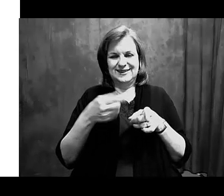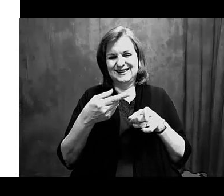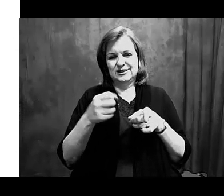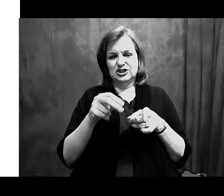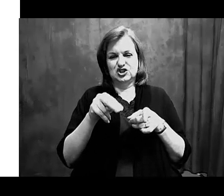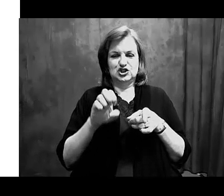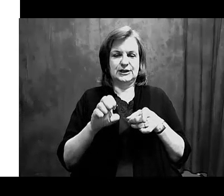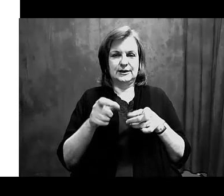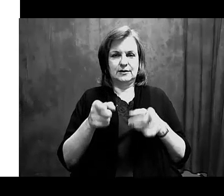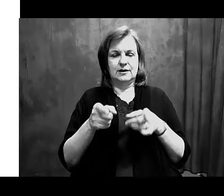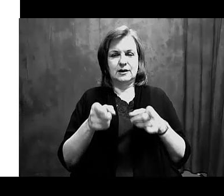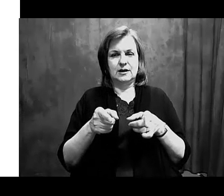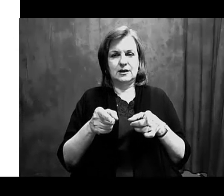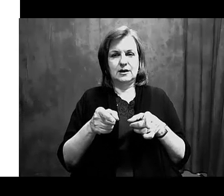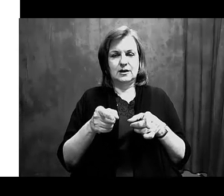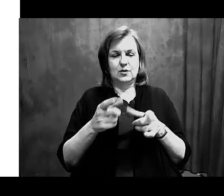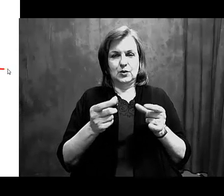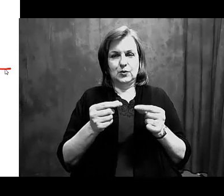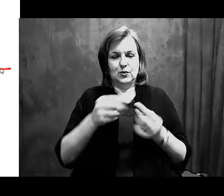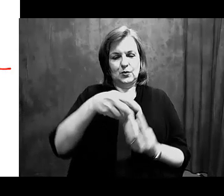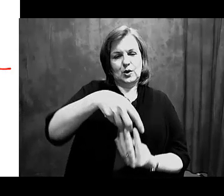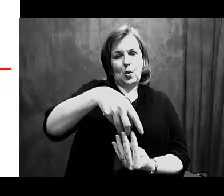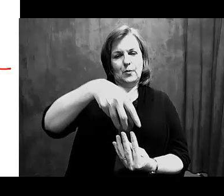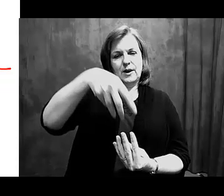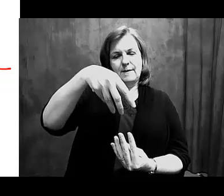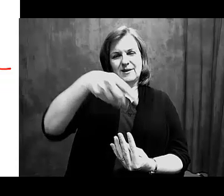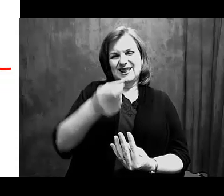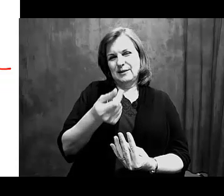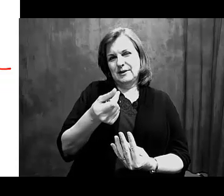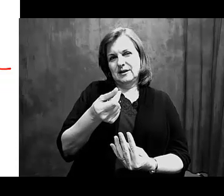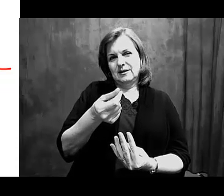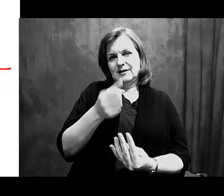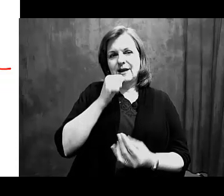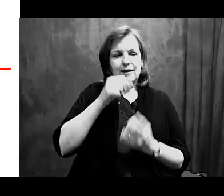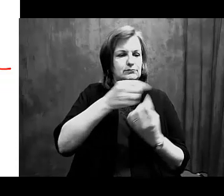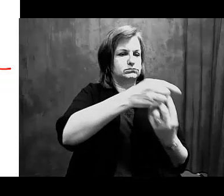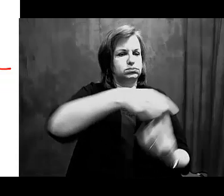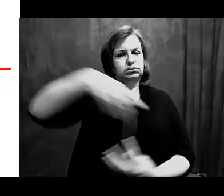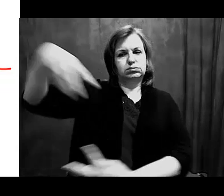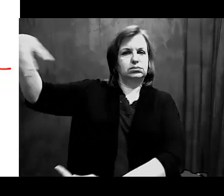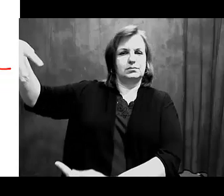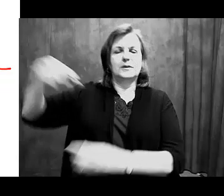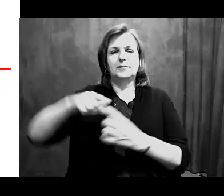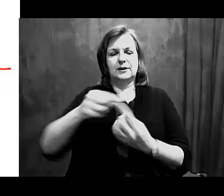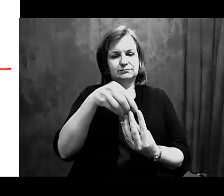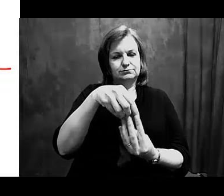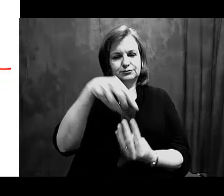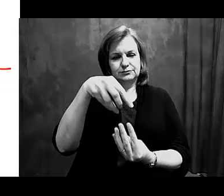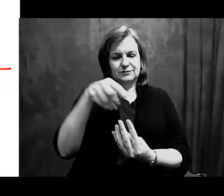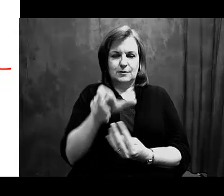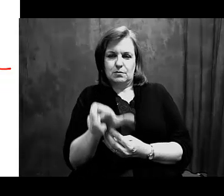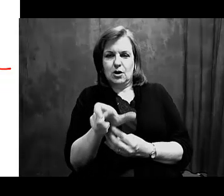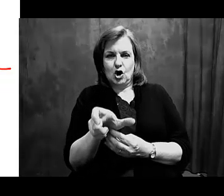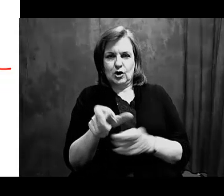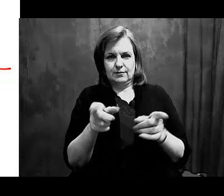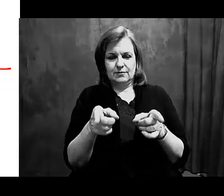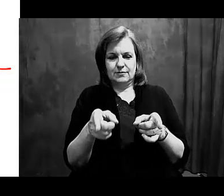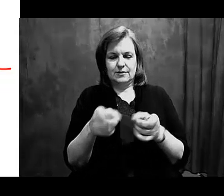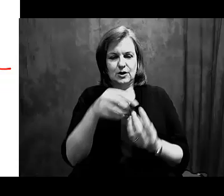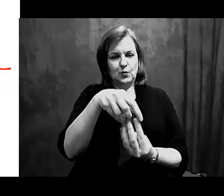that's our gene and we're actually gonna open up the DNA just a little bit like we do during DNA